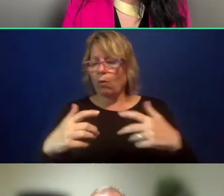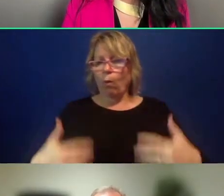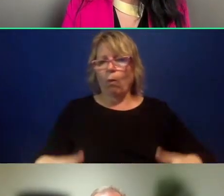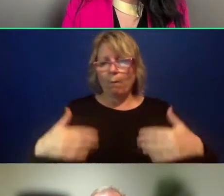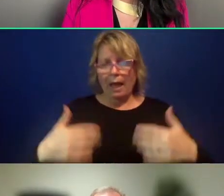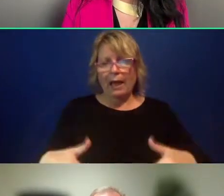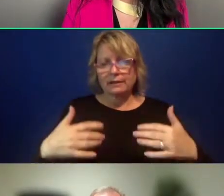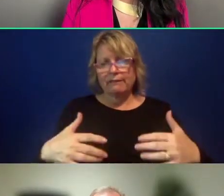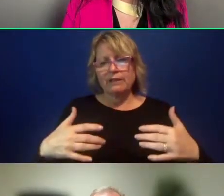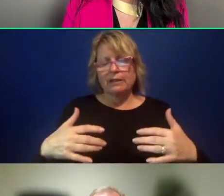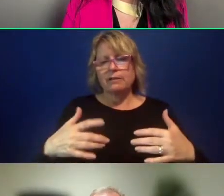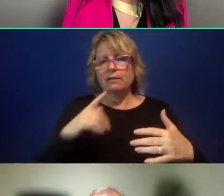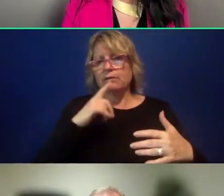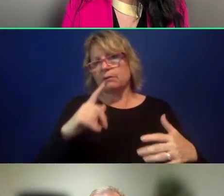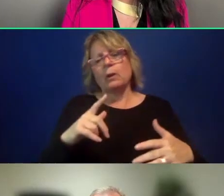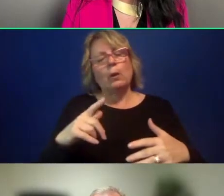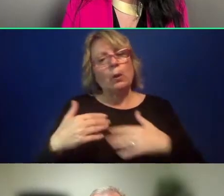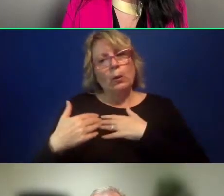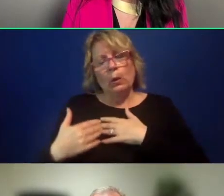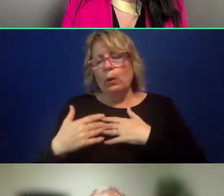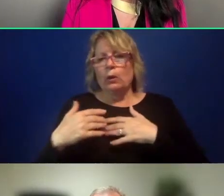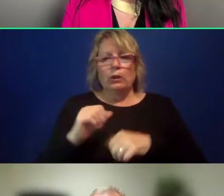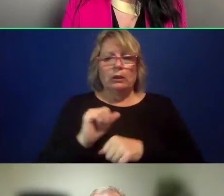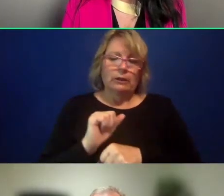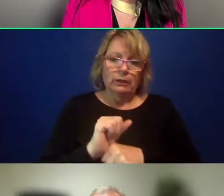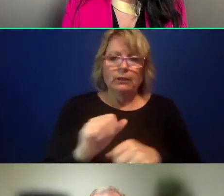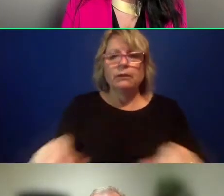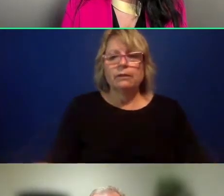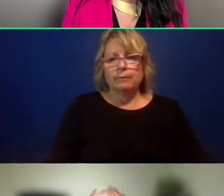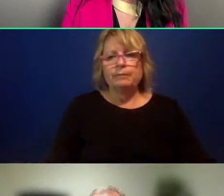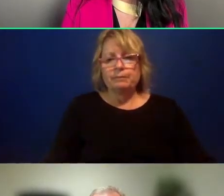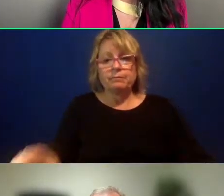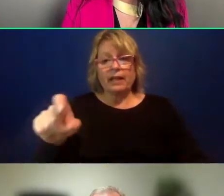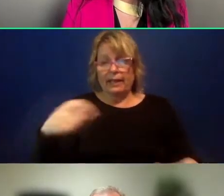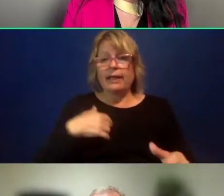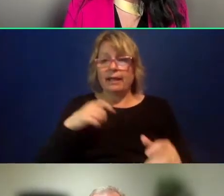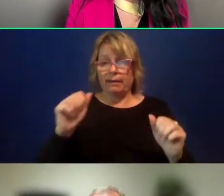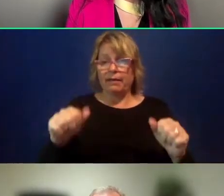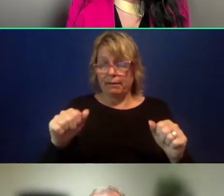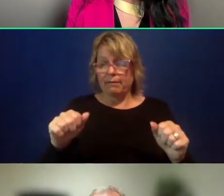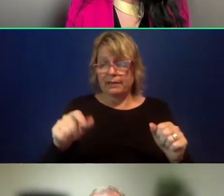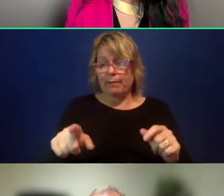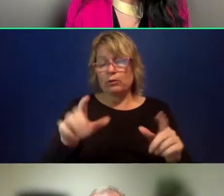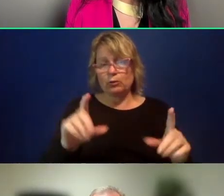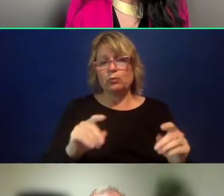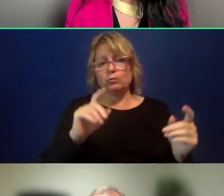massive endeavor, and he brought to bear the entire health system to make that happen. So, he